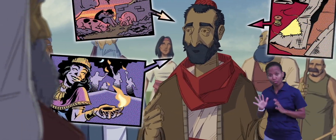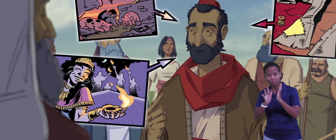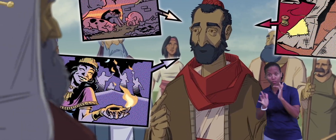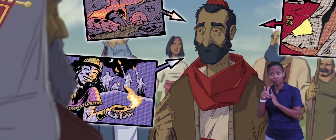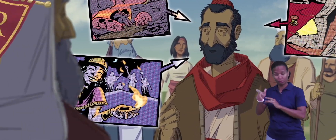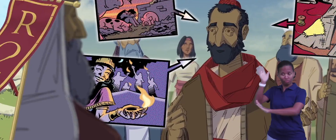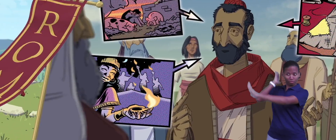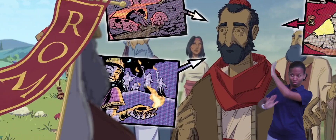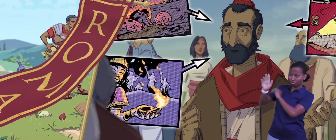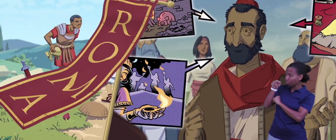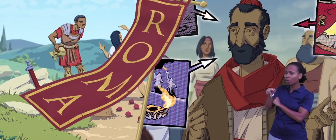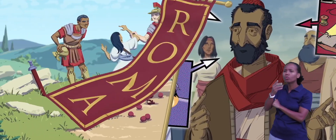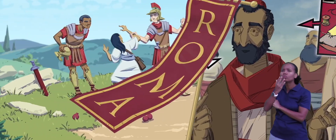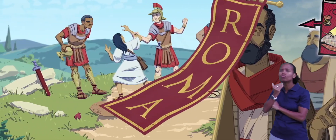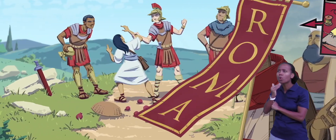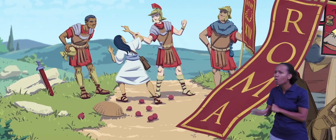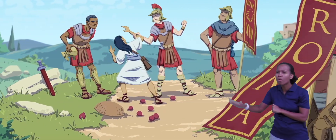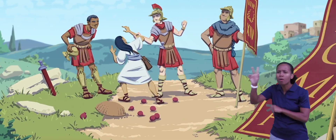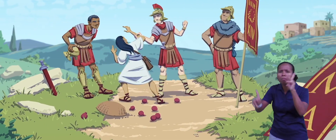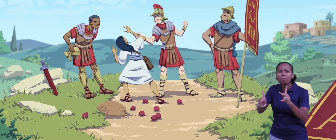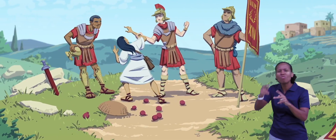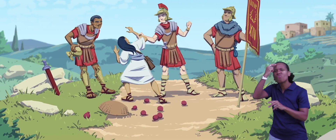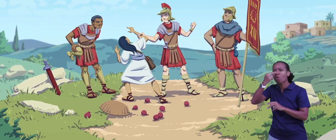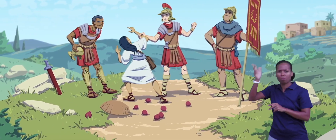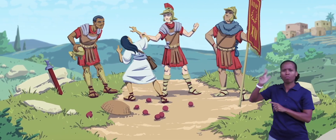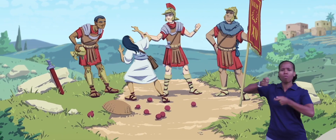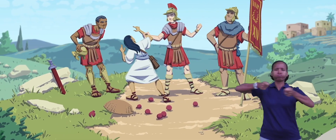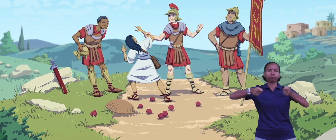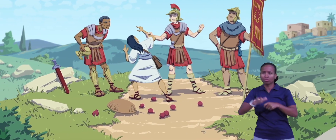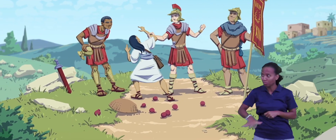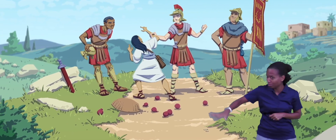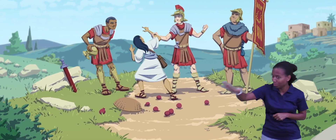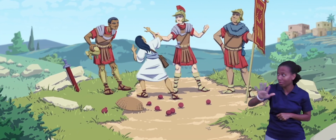Tim: Right. So in Jesus’ day, the Israelites were ruled by the Roman empire.